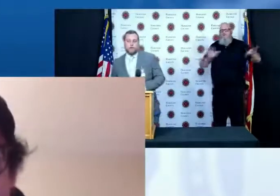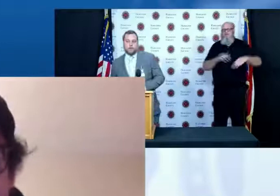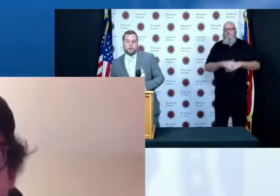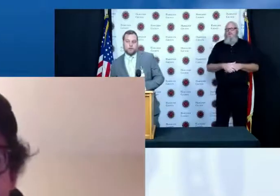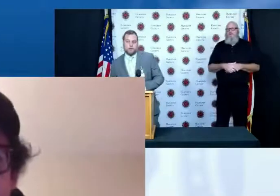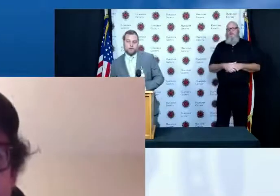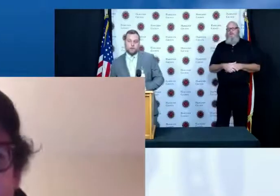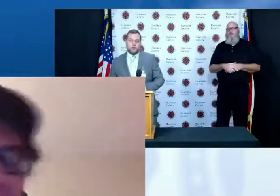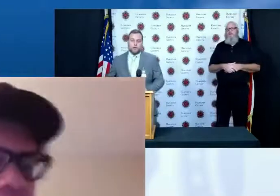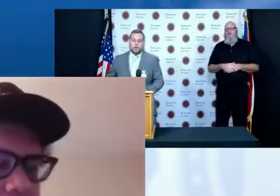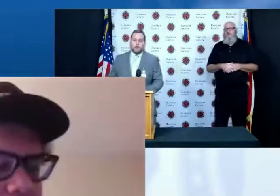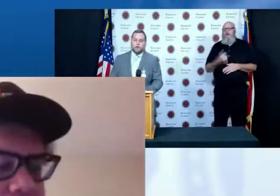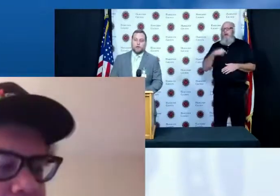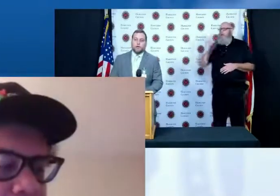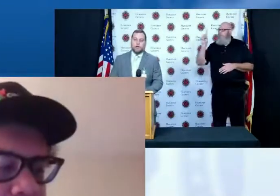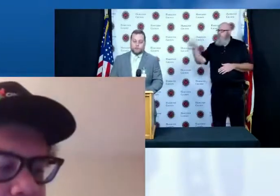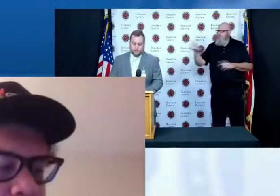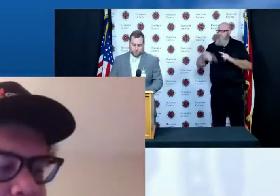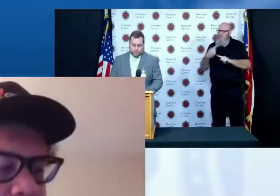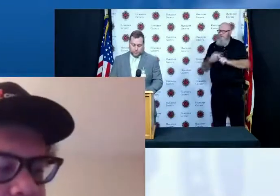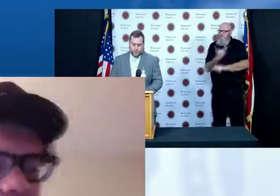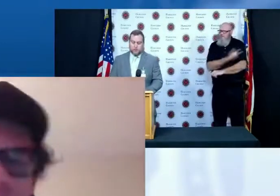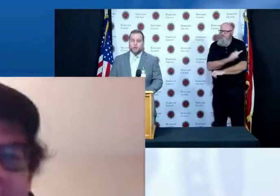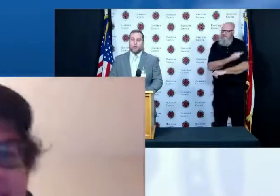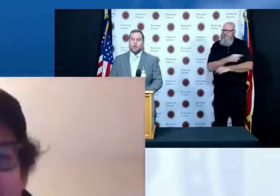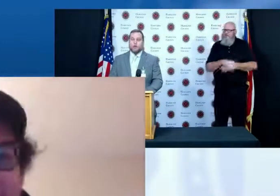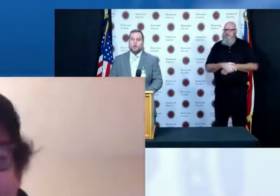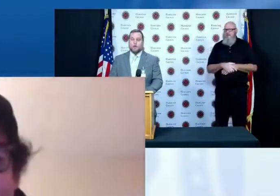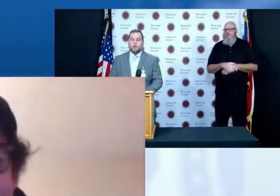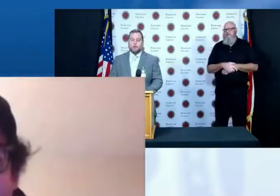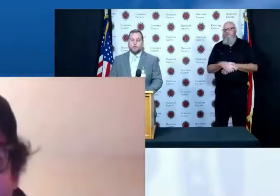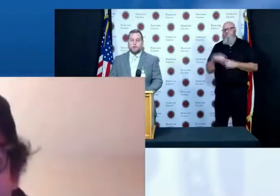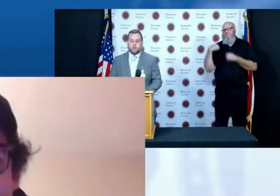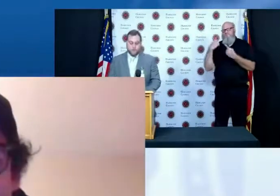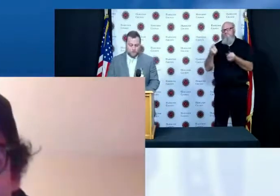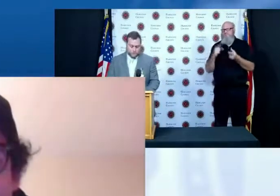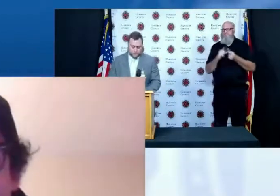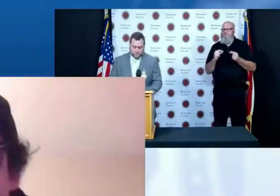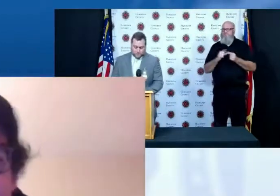been talking about this during the briefing but are you guys getting any indication from the state